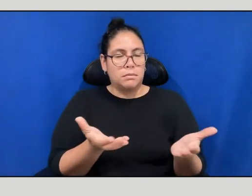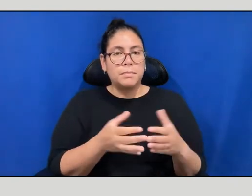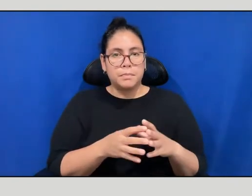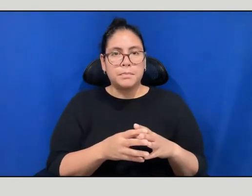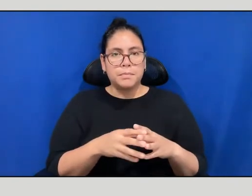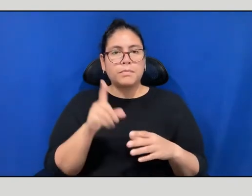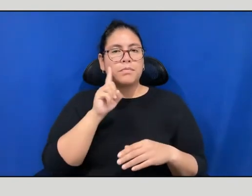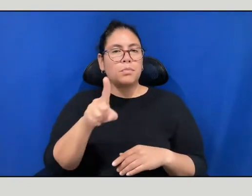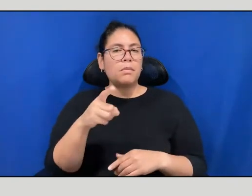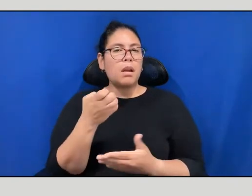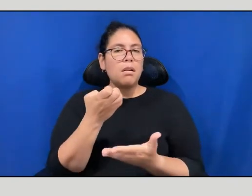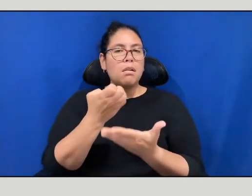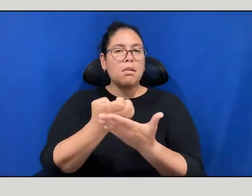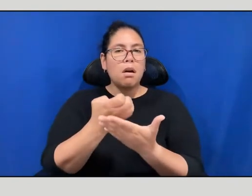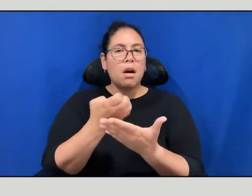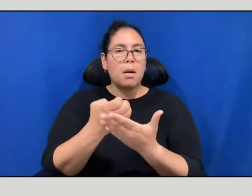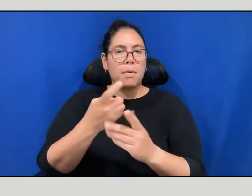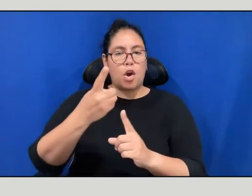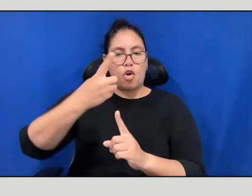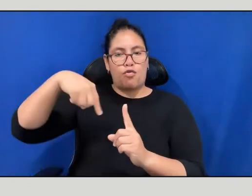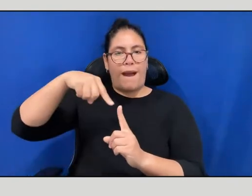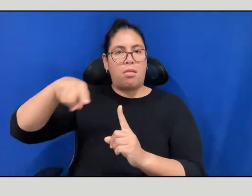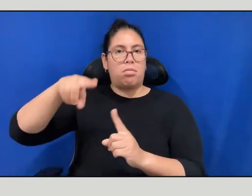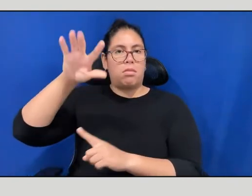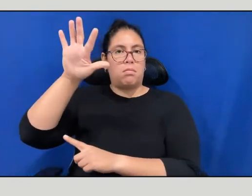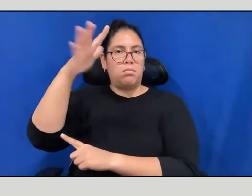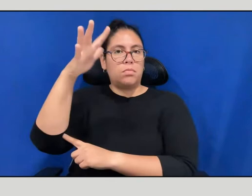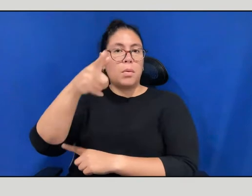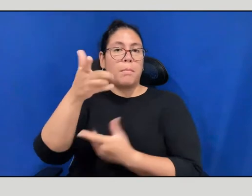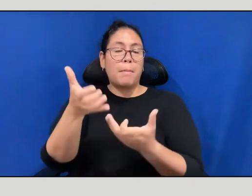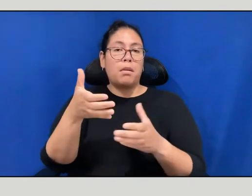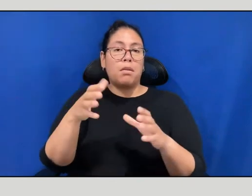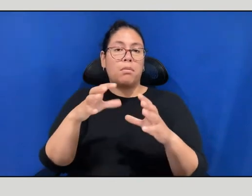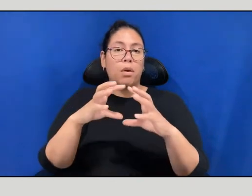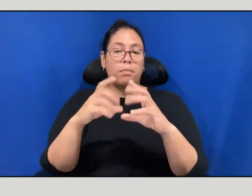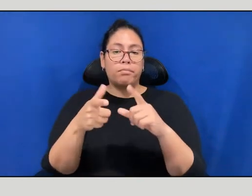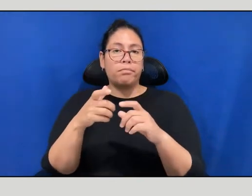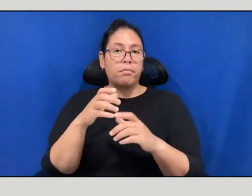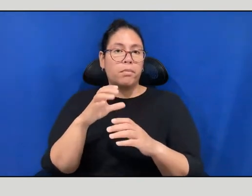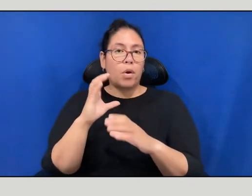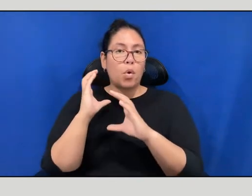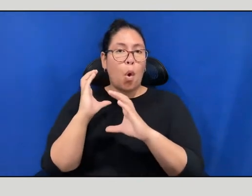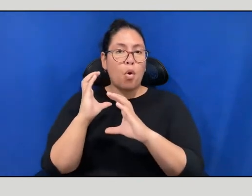around the palm tree, cutting coconut open, el coco, but also it's related with other activities,